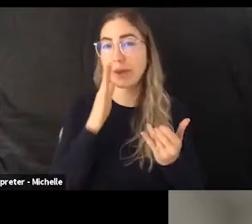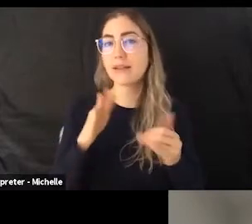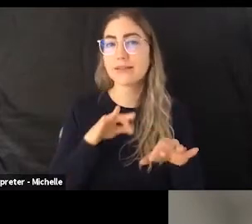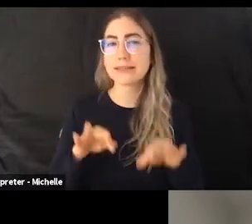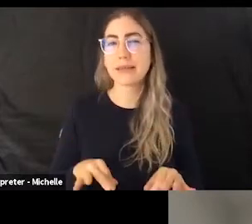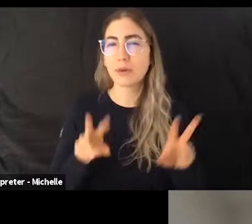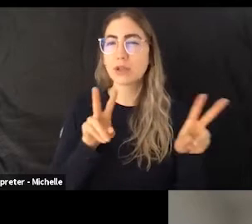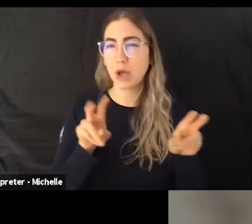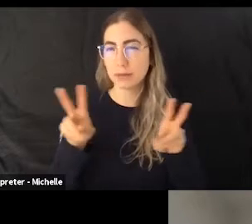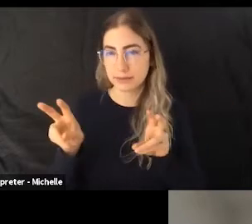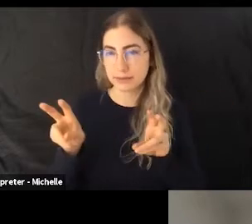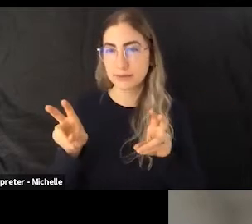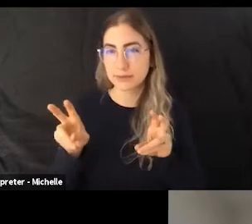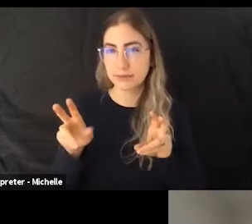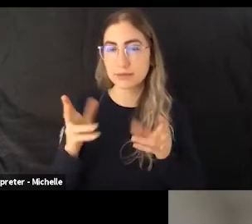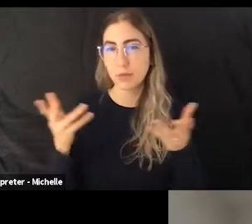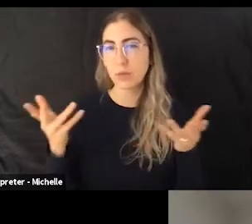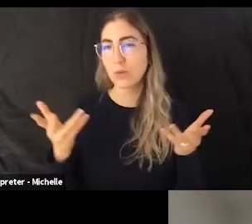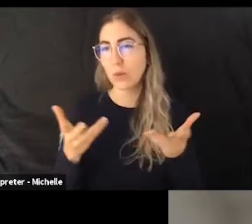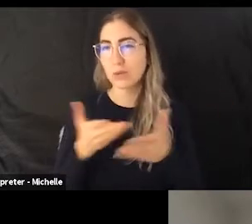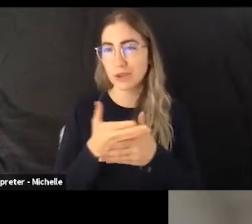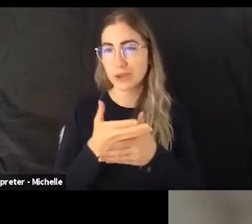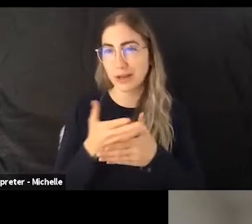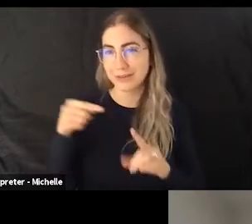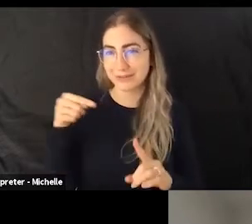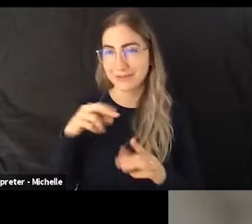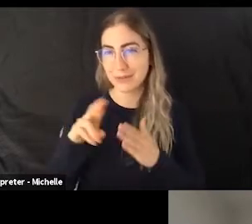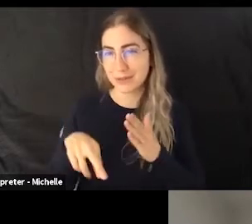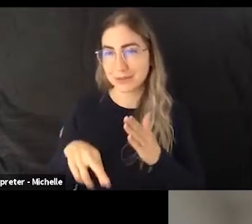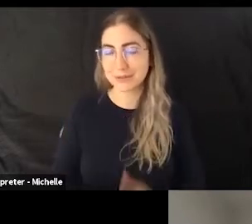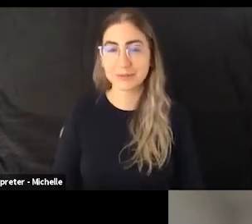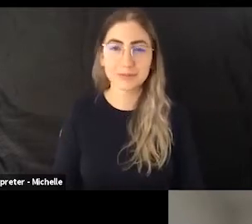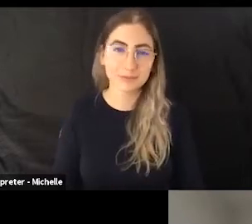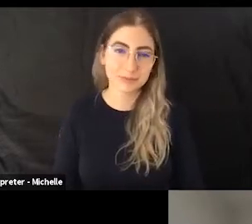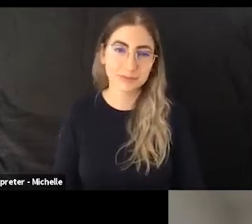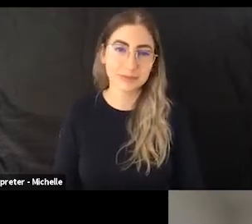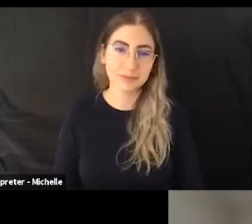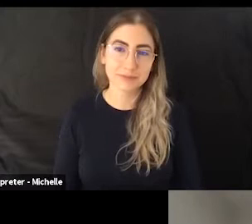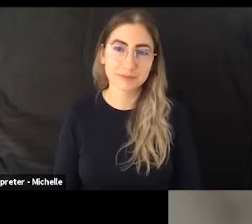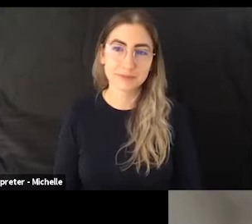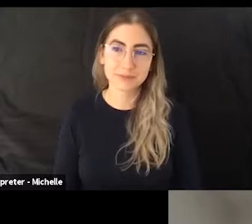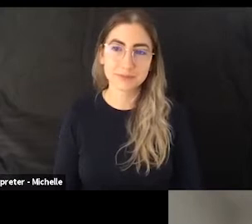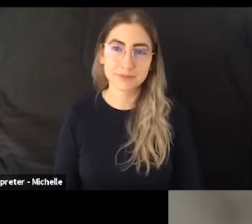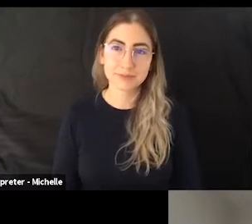RESULTS.